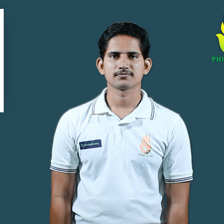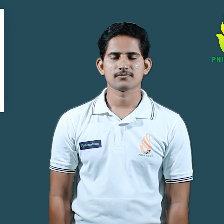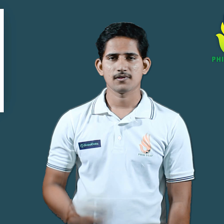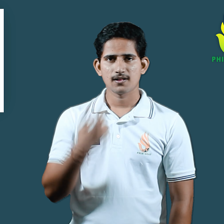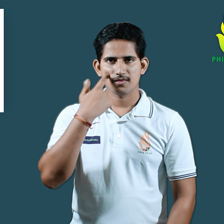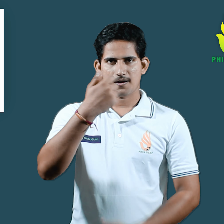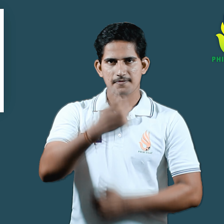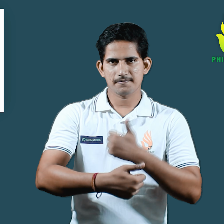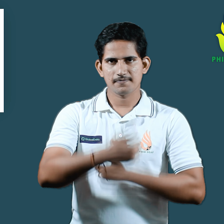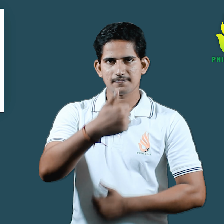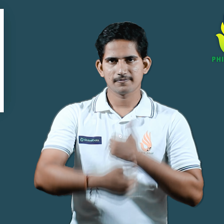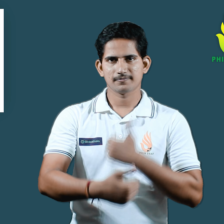Test